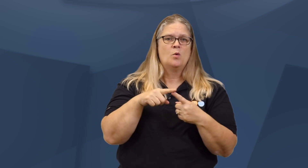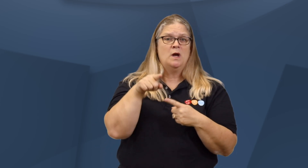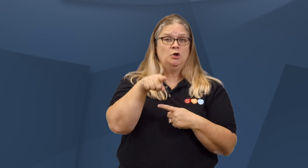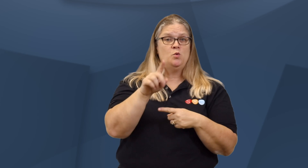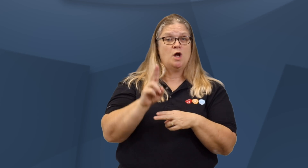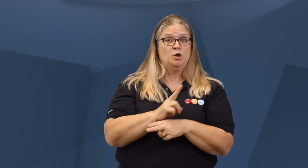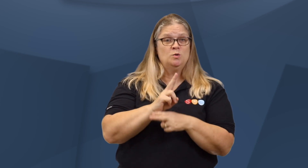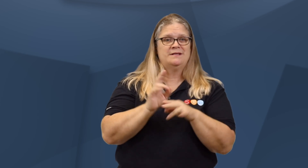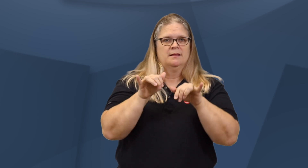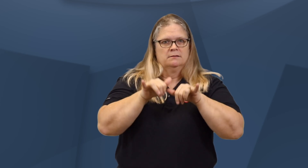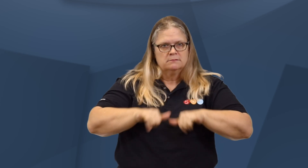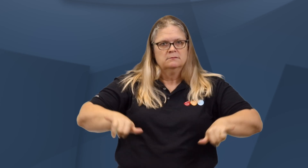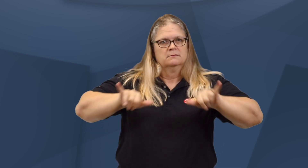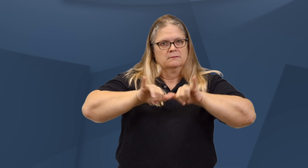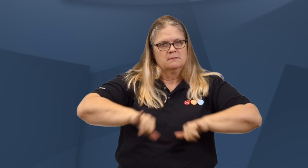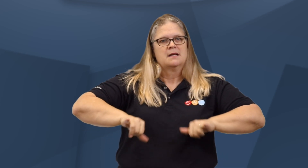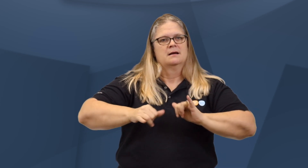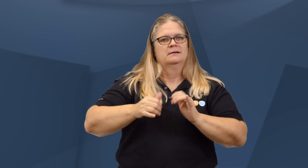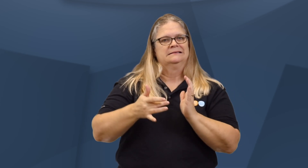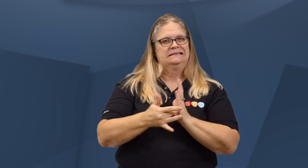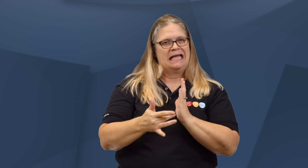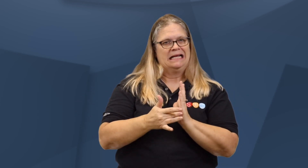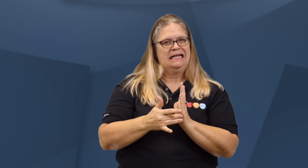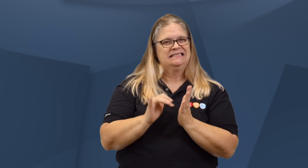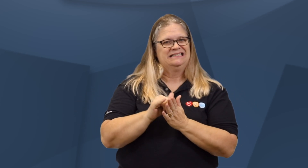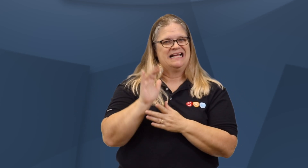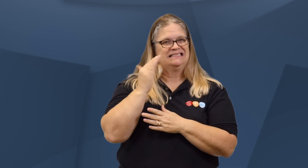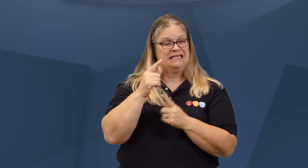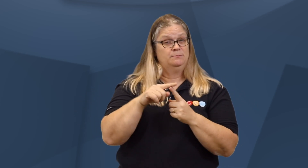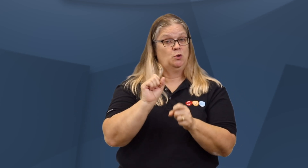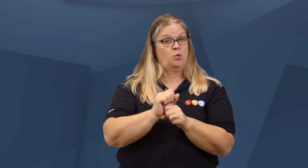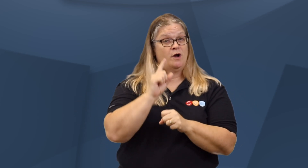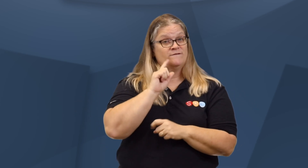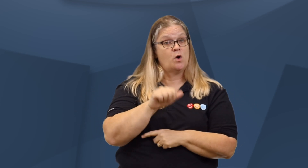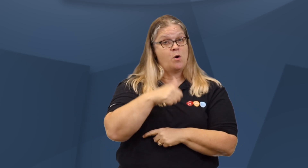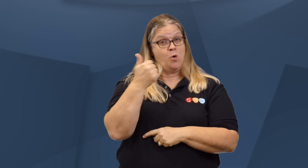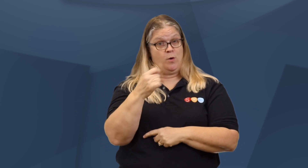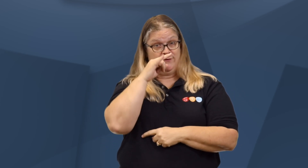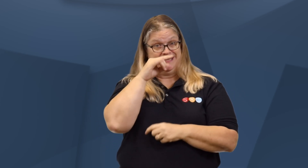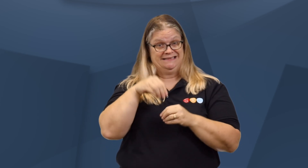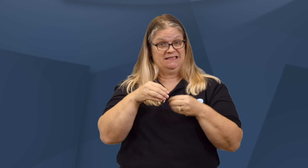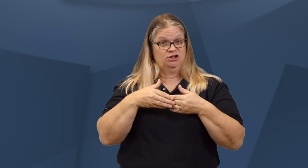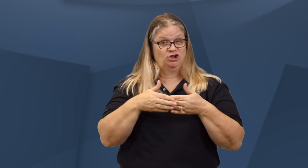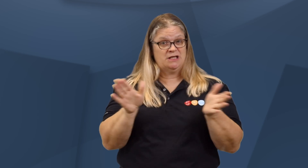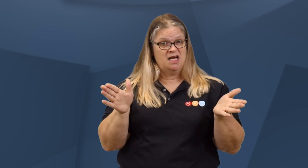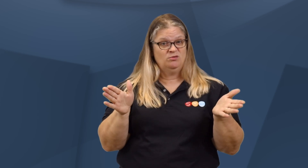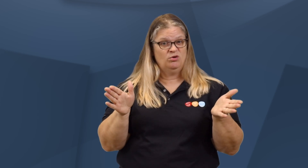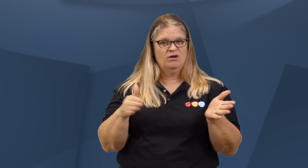So, when you're using the same techniques that seem to work for one child, in general,